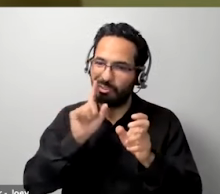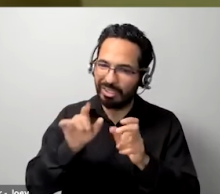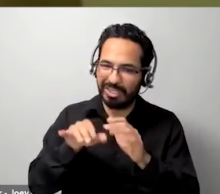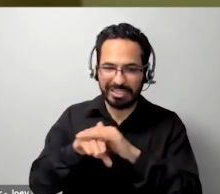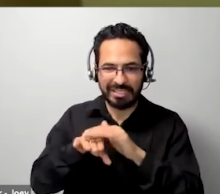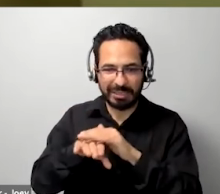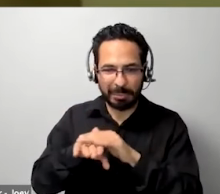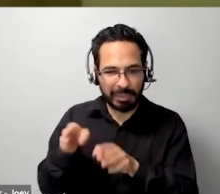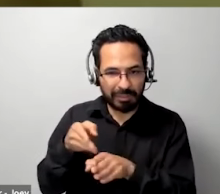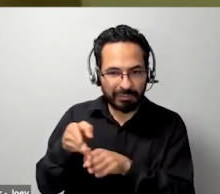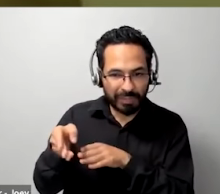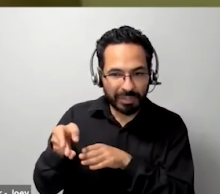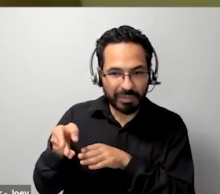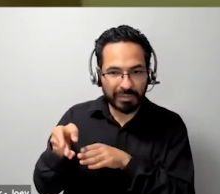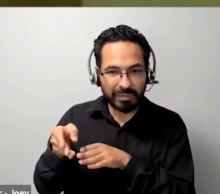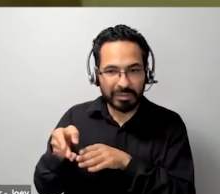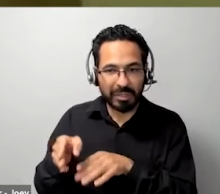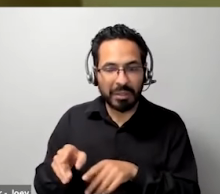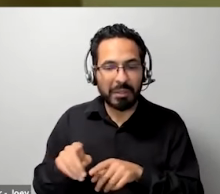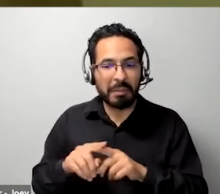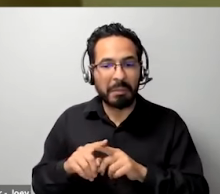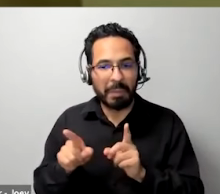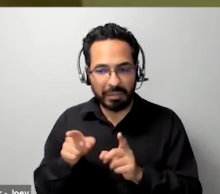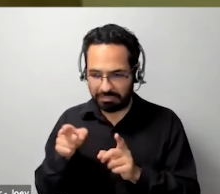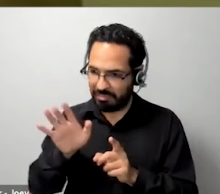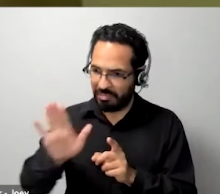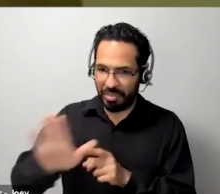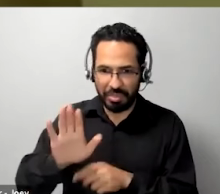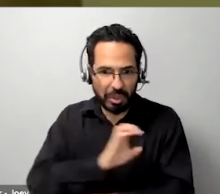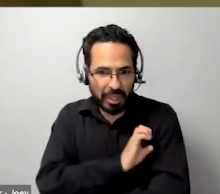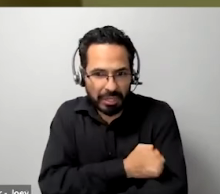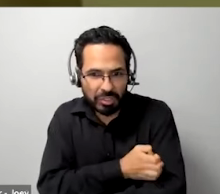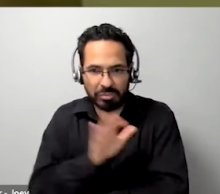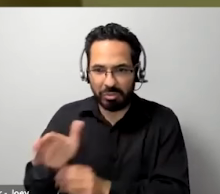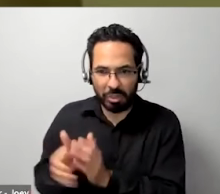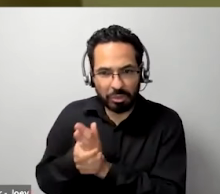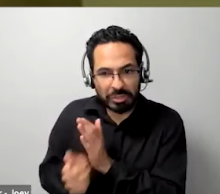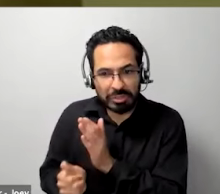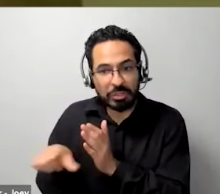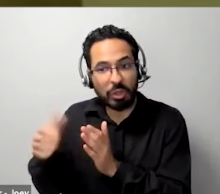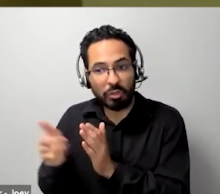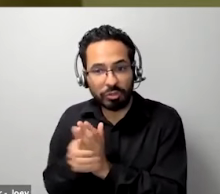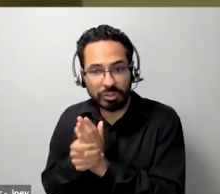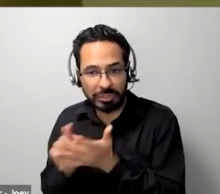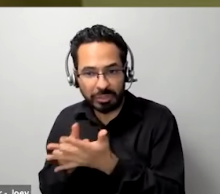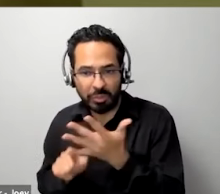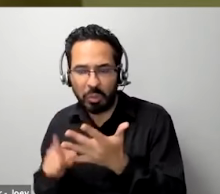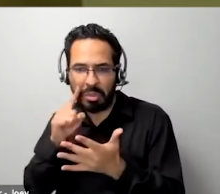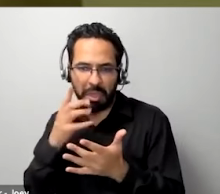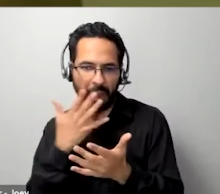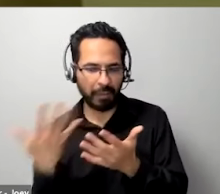and it was just because they brought an energy and a skillset that we know will actually blend really well into our world.